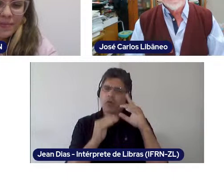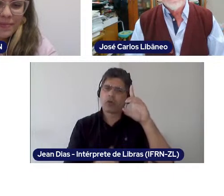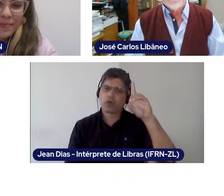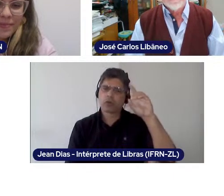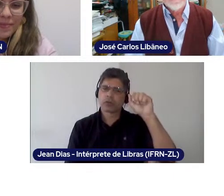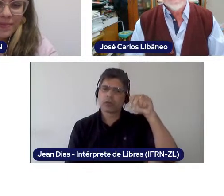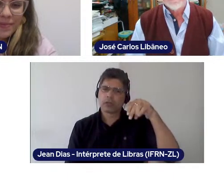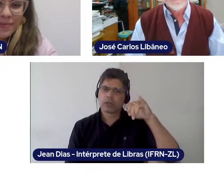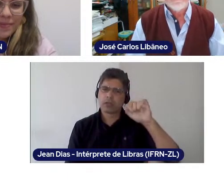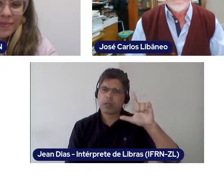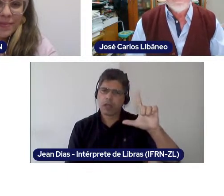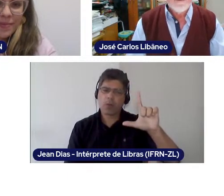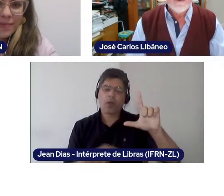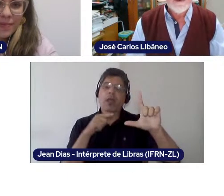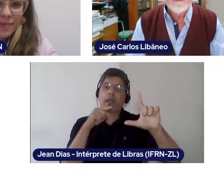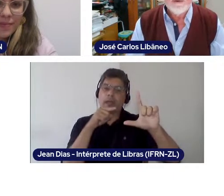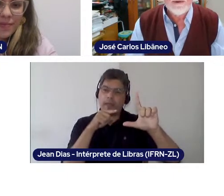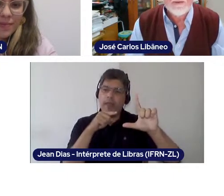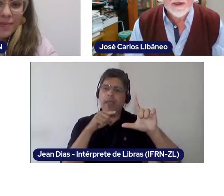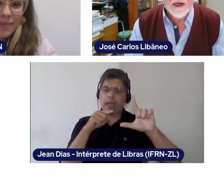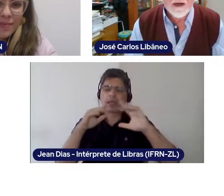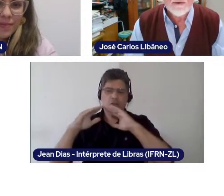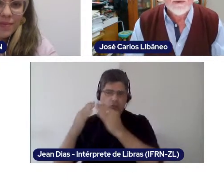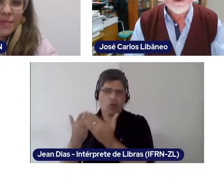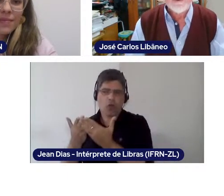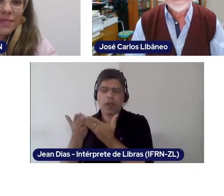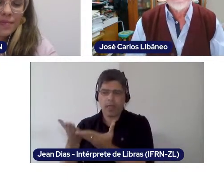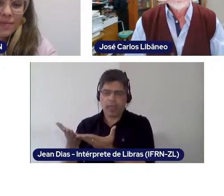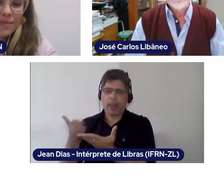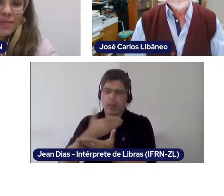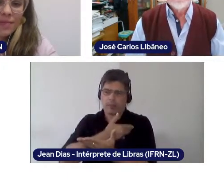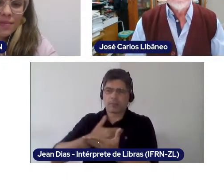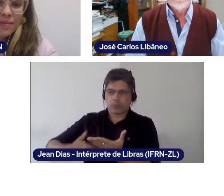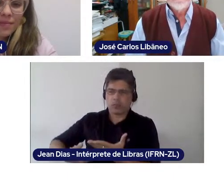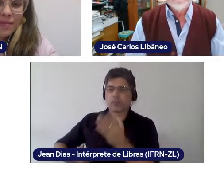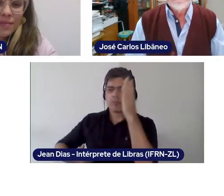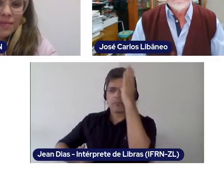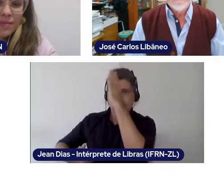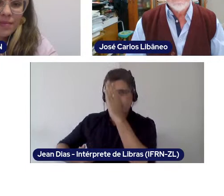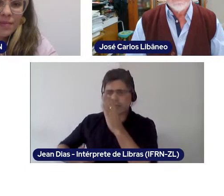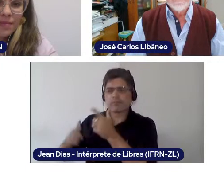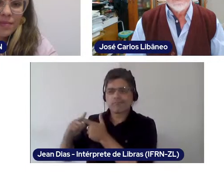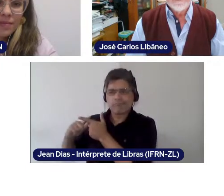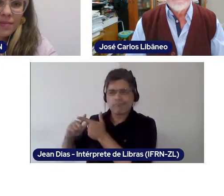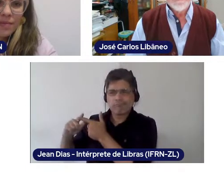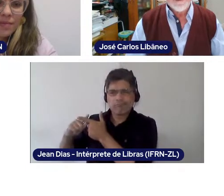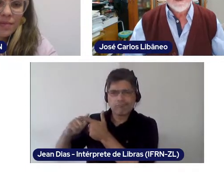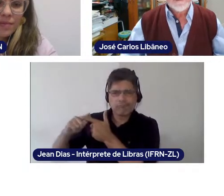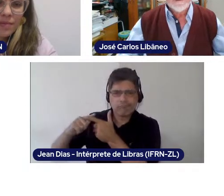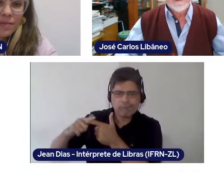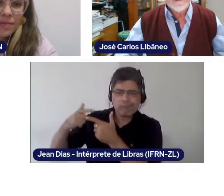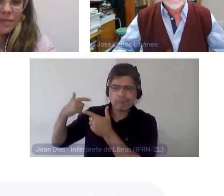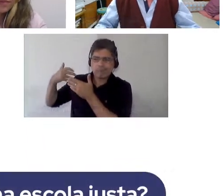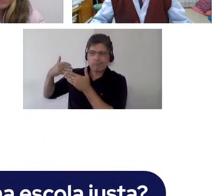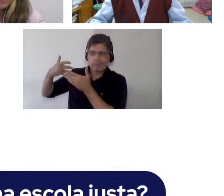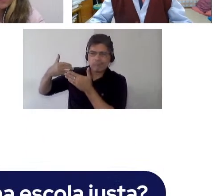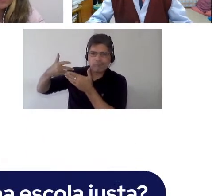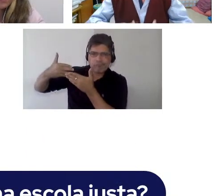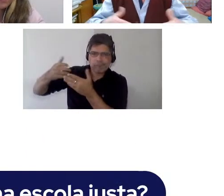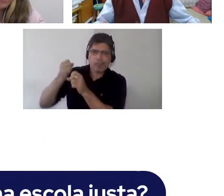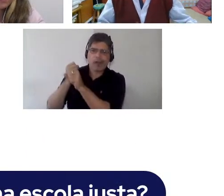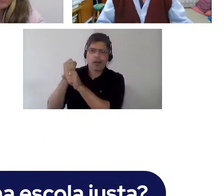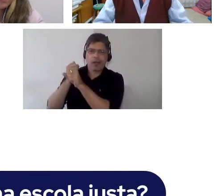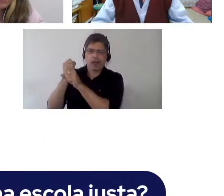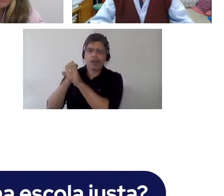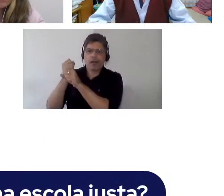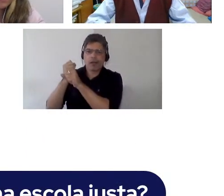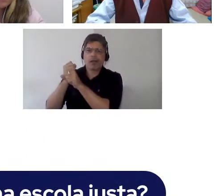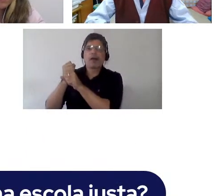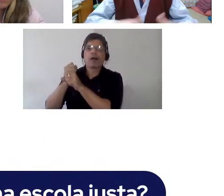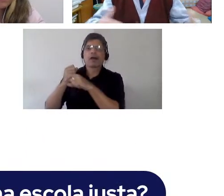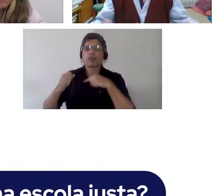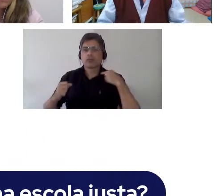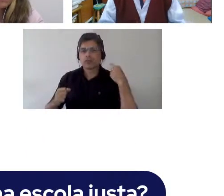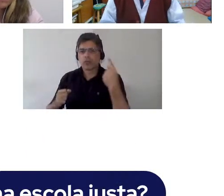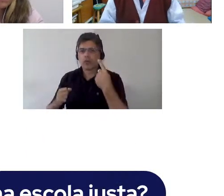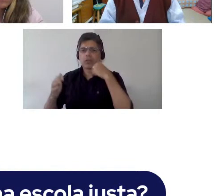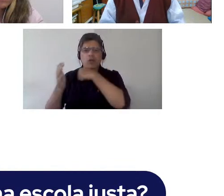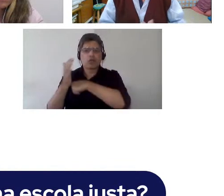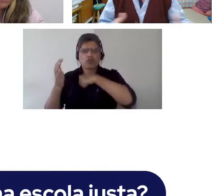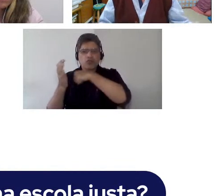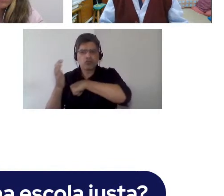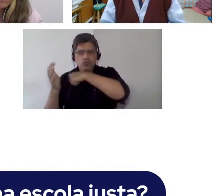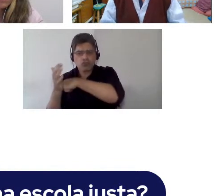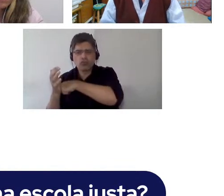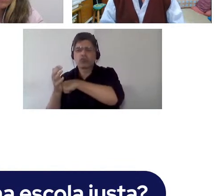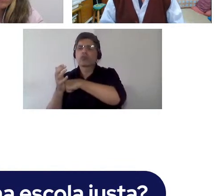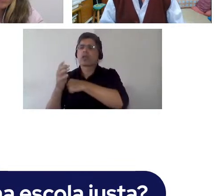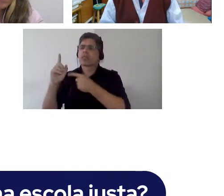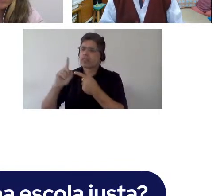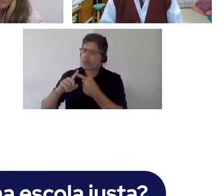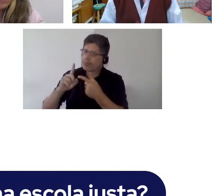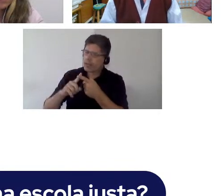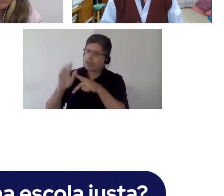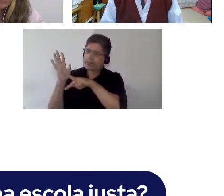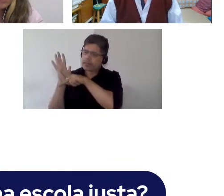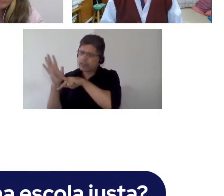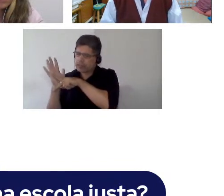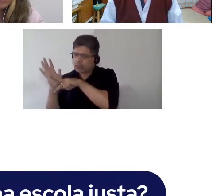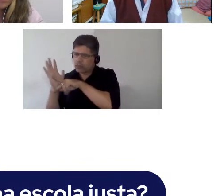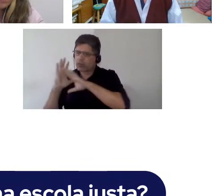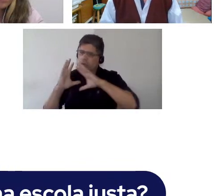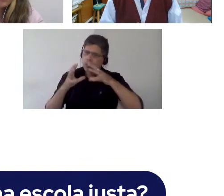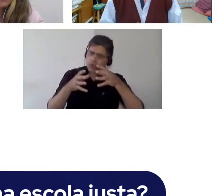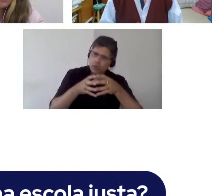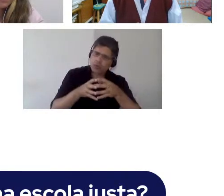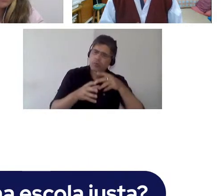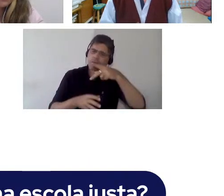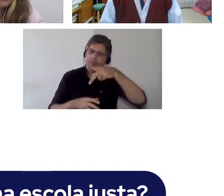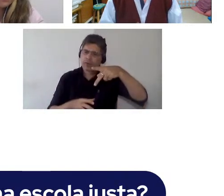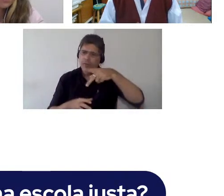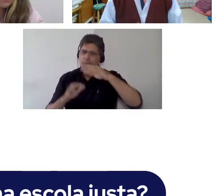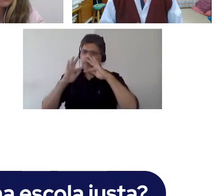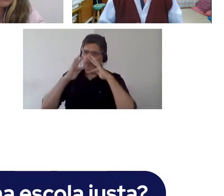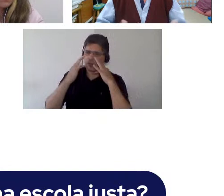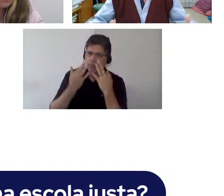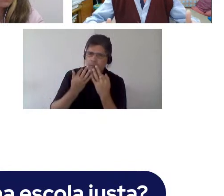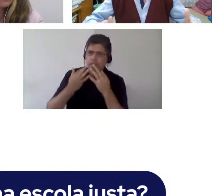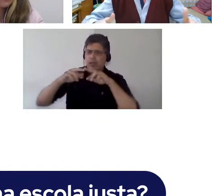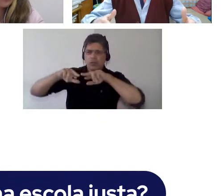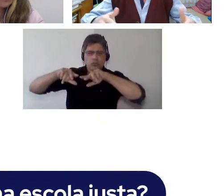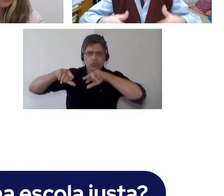Brazil's public school has always faced a lot of challenges, despite of our constant fight, us educators and researchers